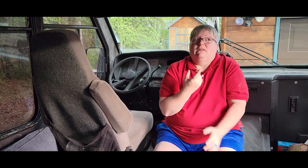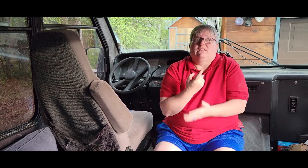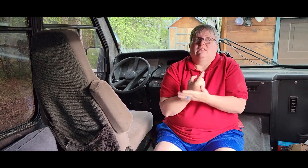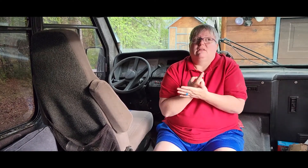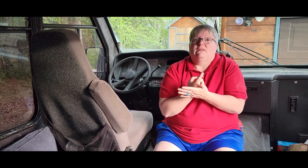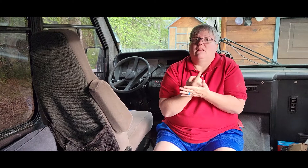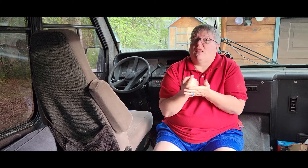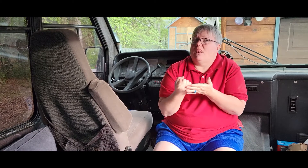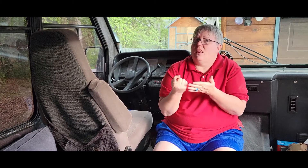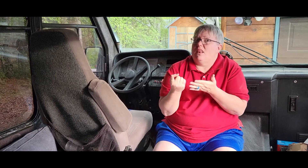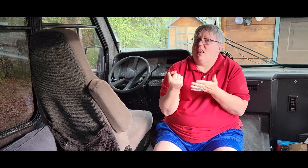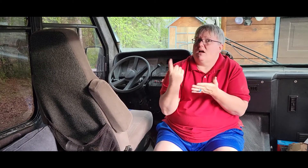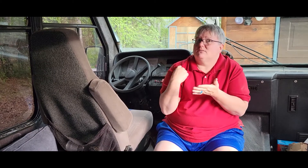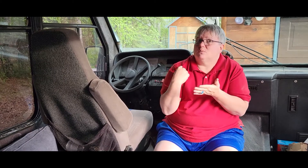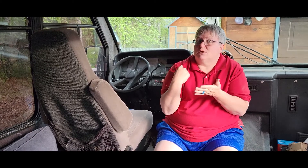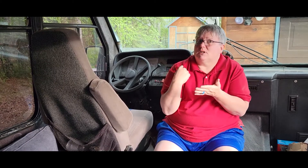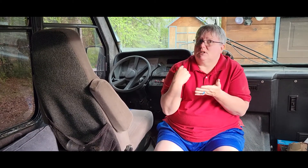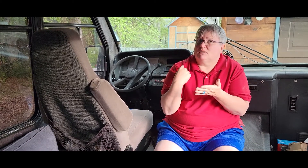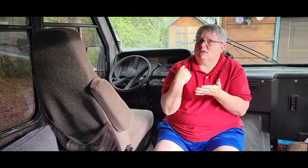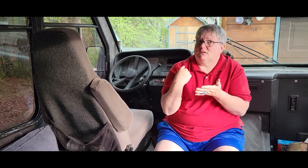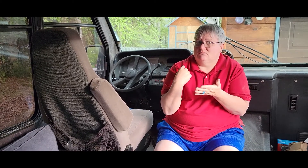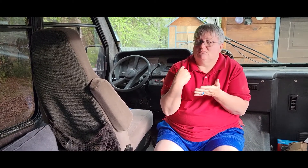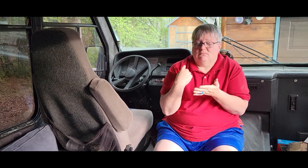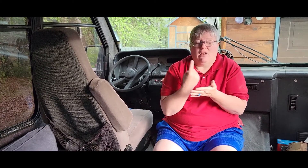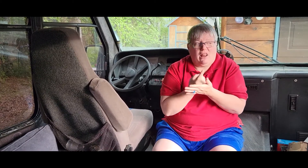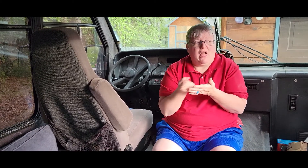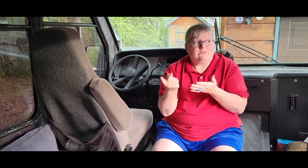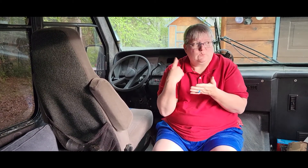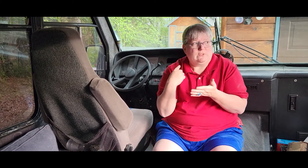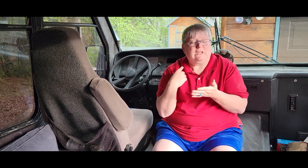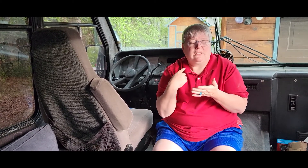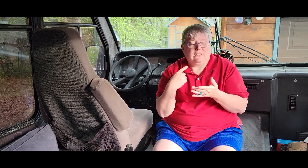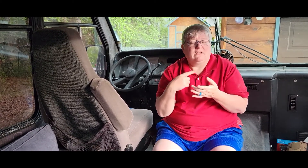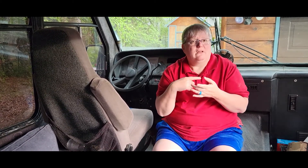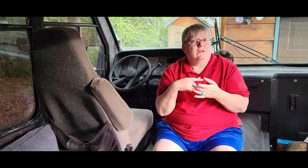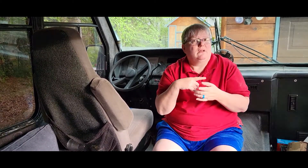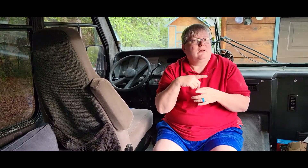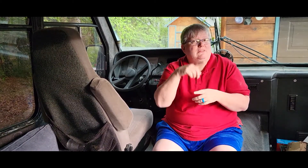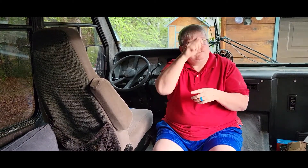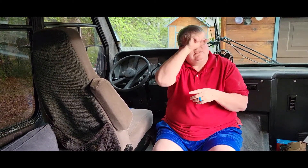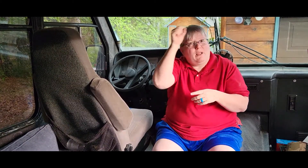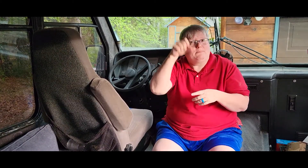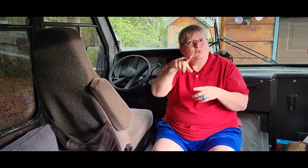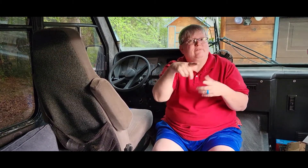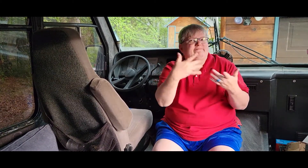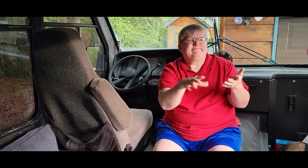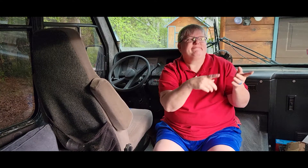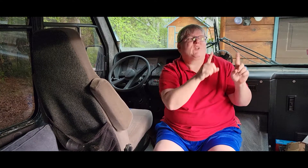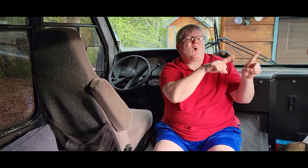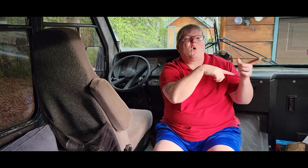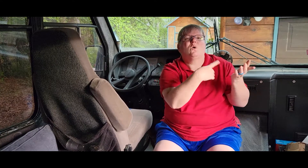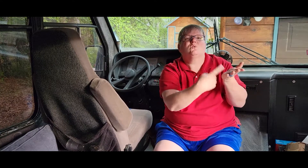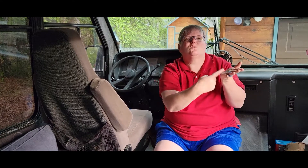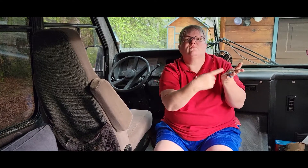So I think it was last week. Yeah, last week Summer, you know, had to go and they were